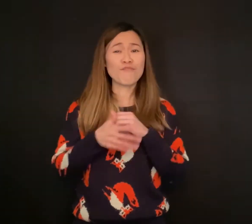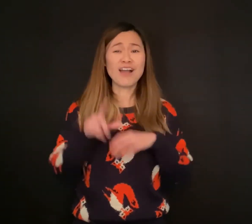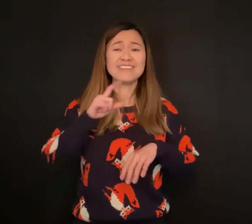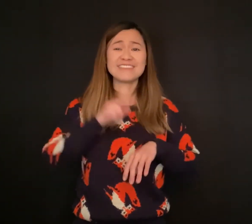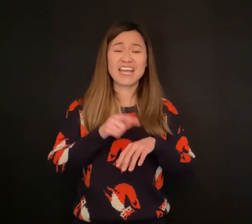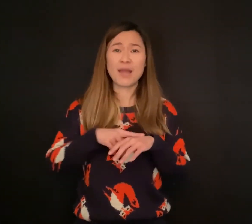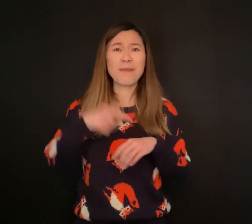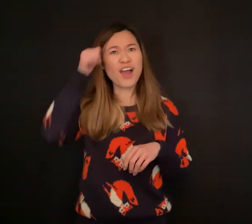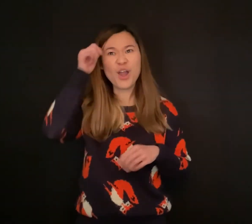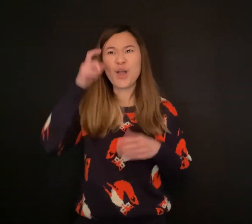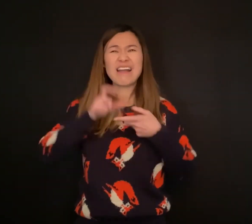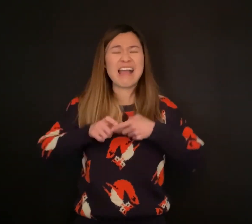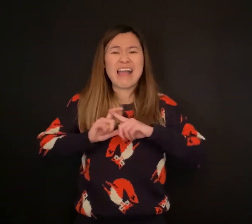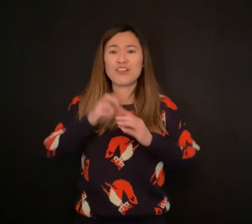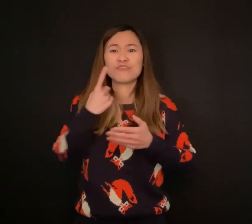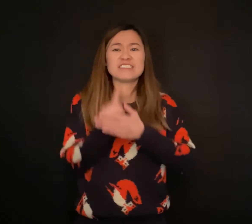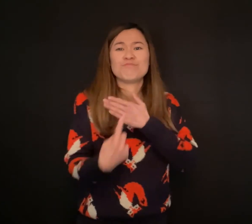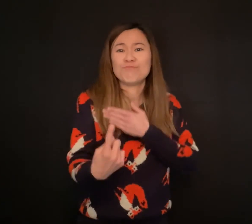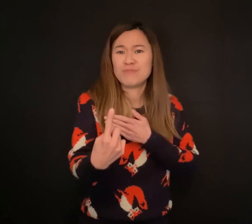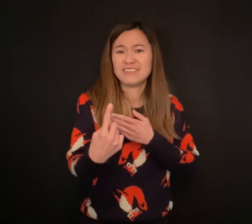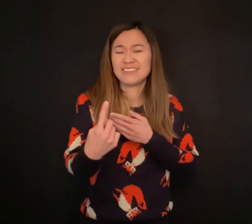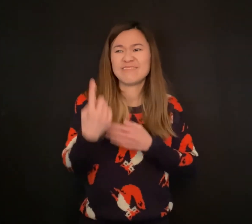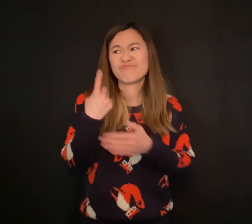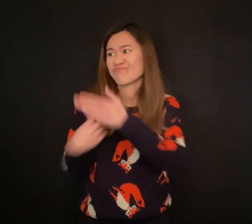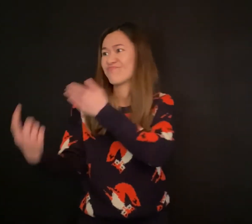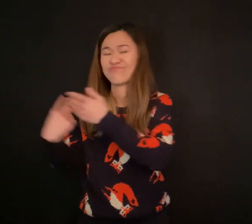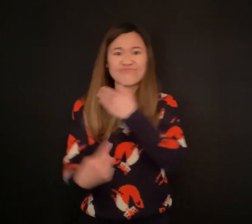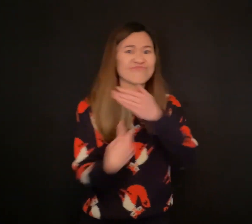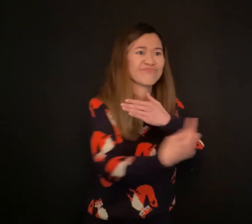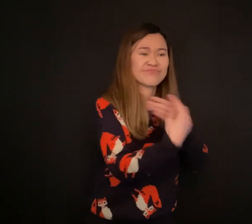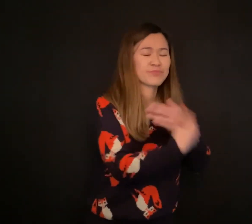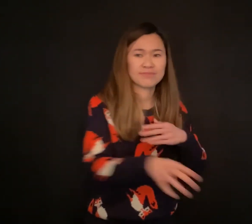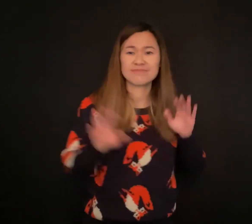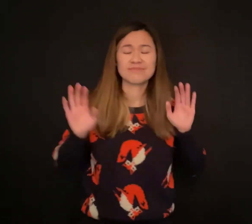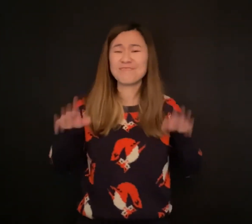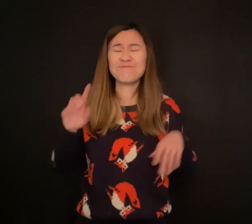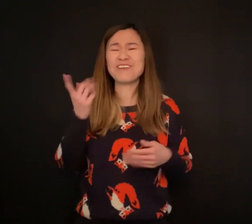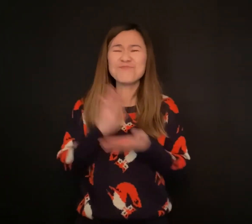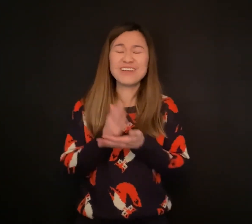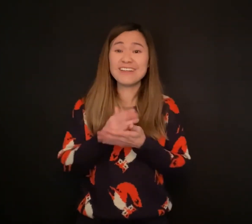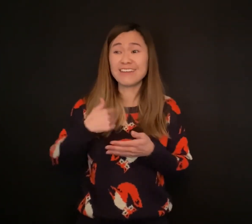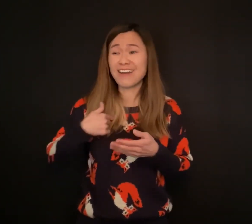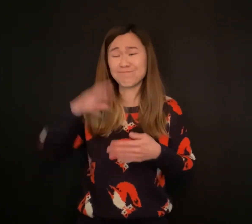I know that COVID has a hard time and we're feeling isolated. But really, we